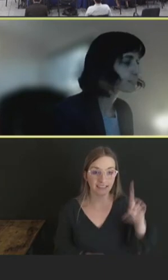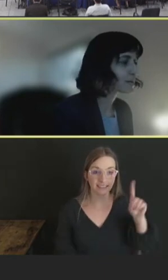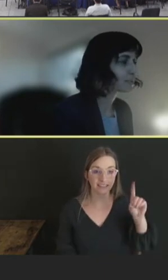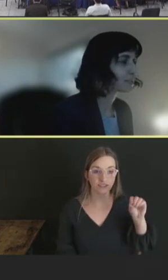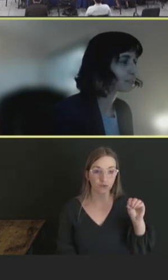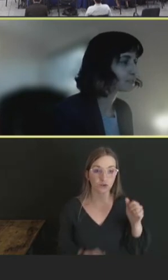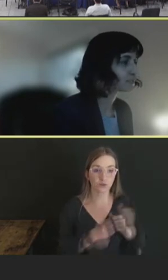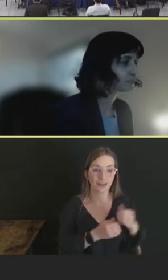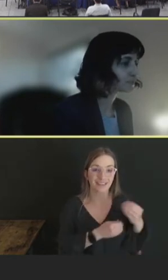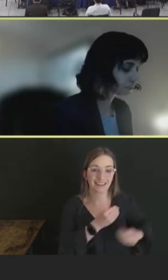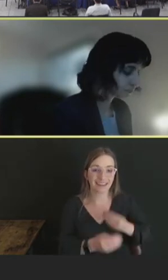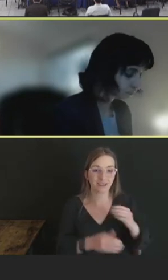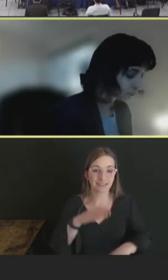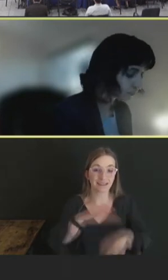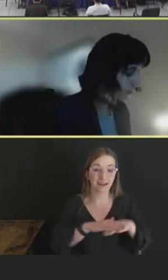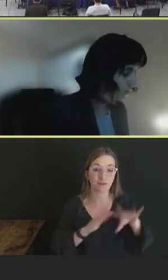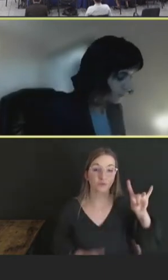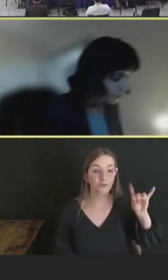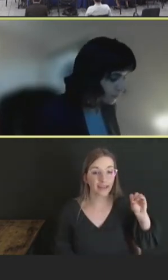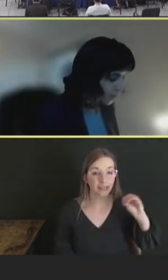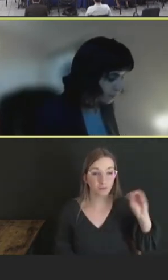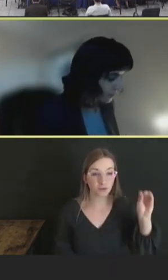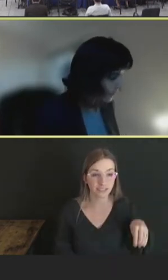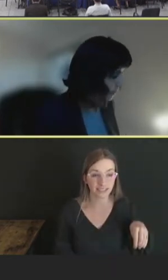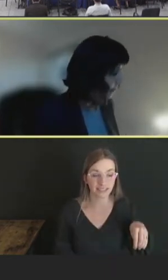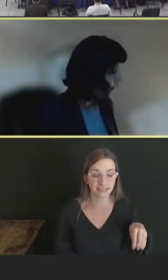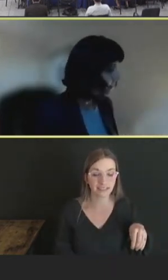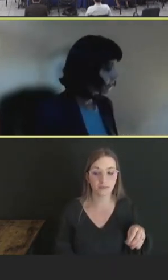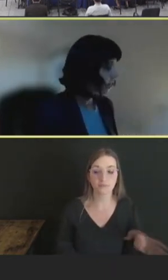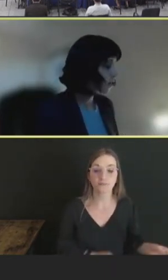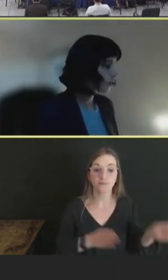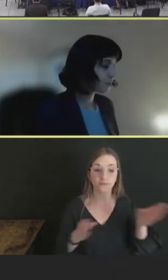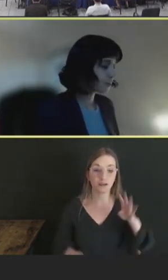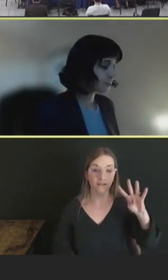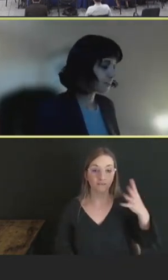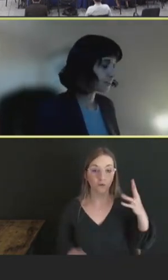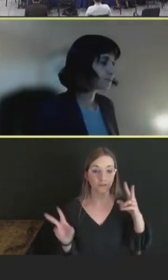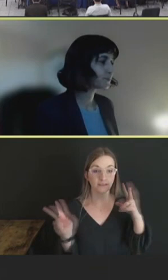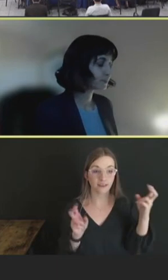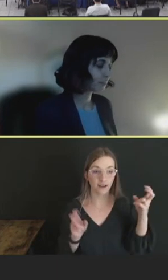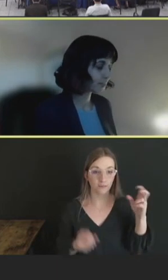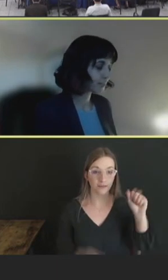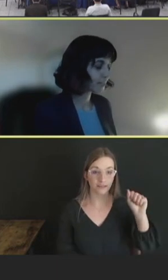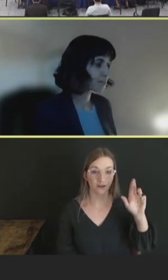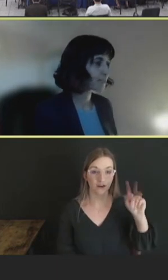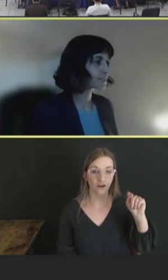Next slide, please. A fourth topic is autoimmunity. Next slide, please.